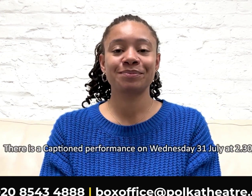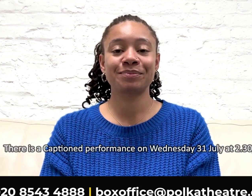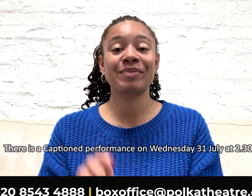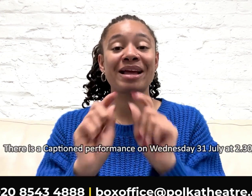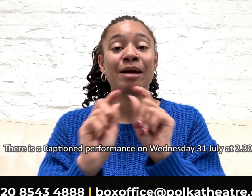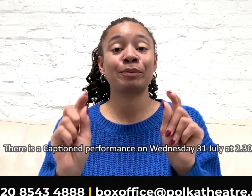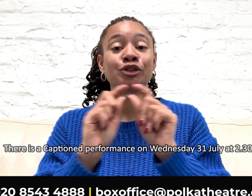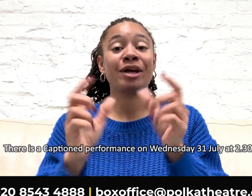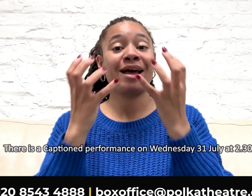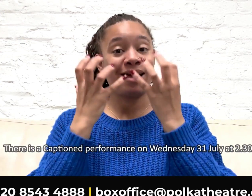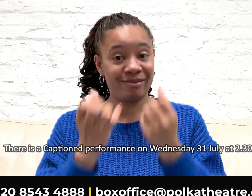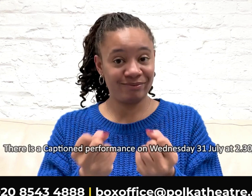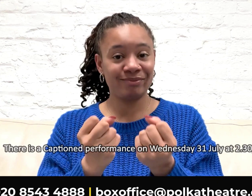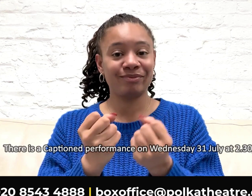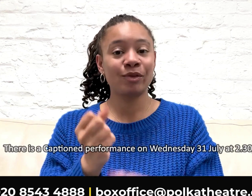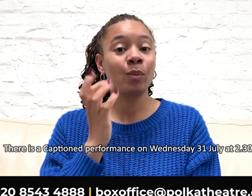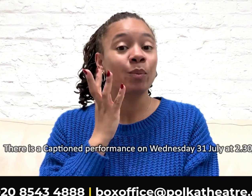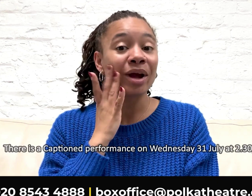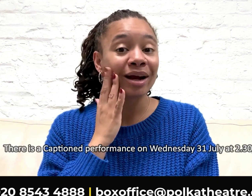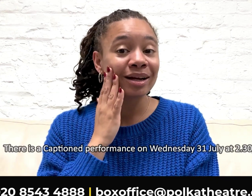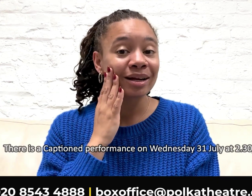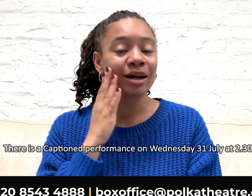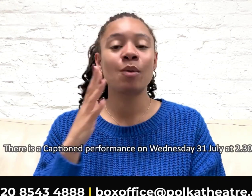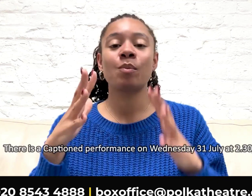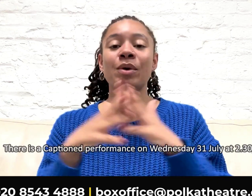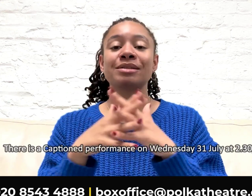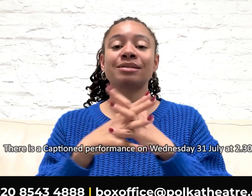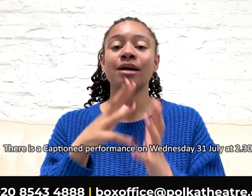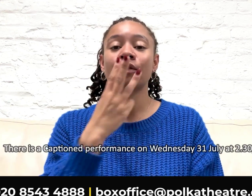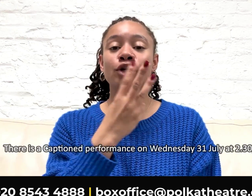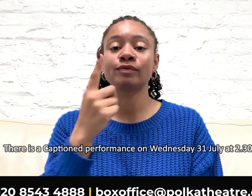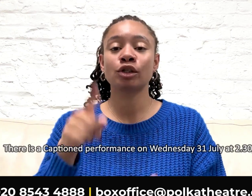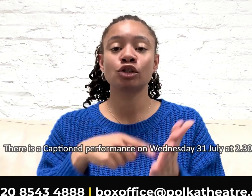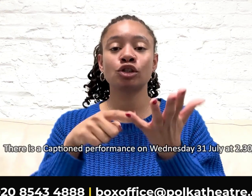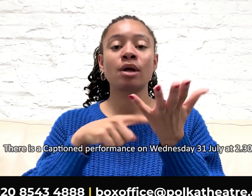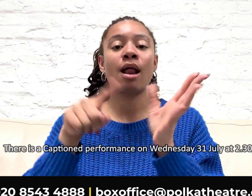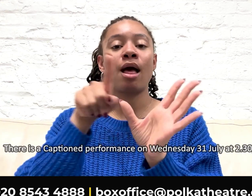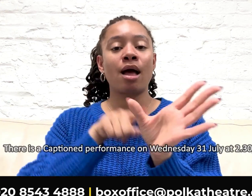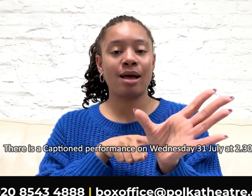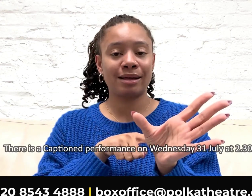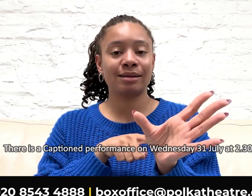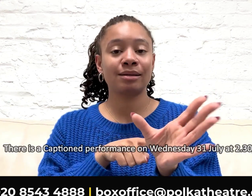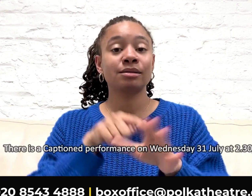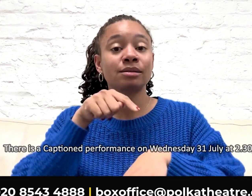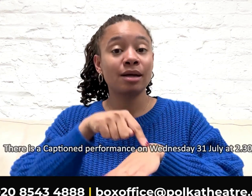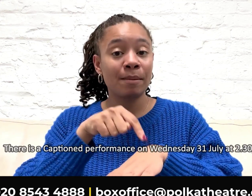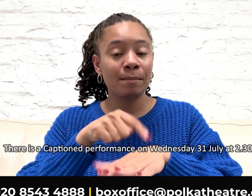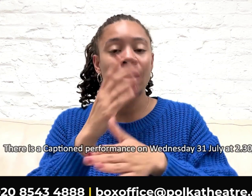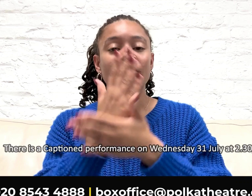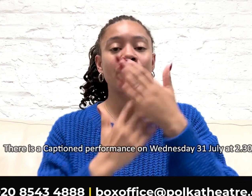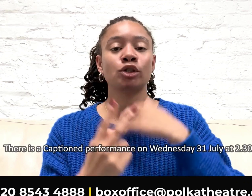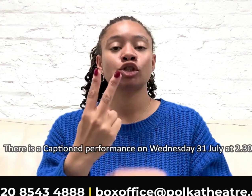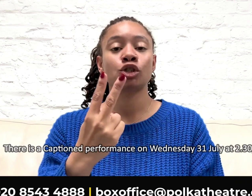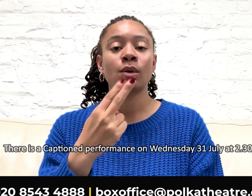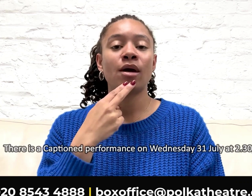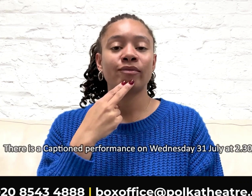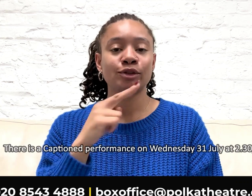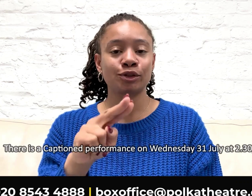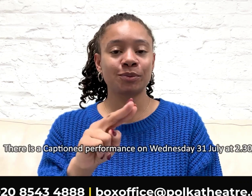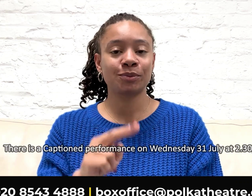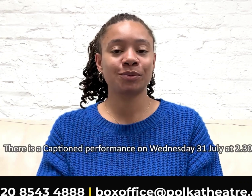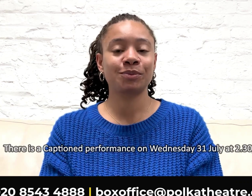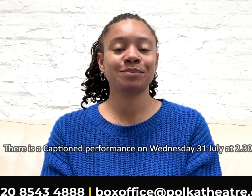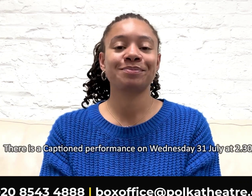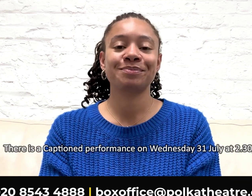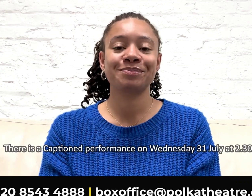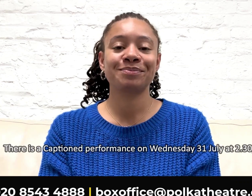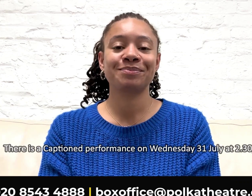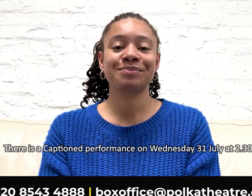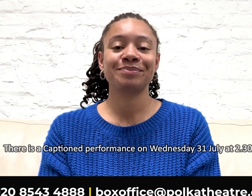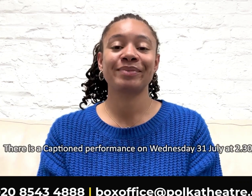There is a Captioned performance on Wednesday 31 July at 2.30pm.